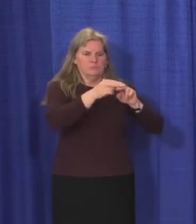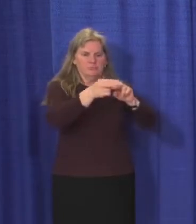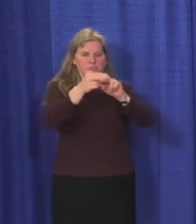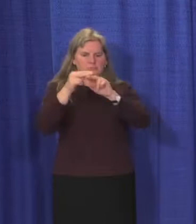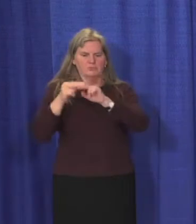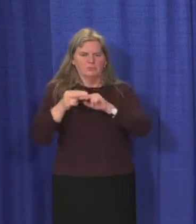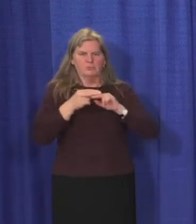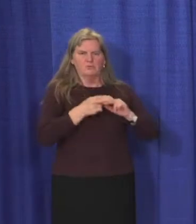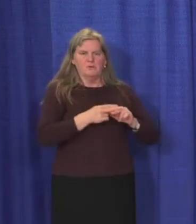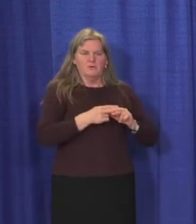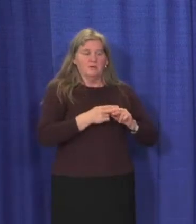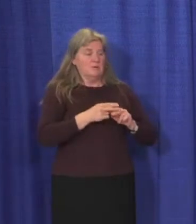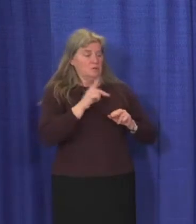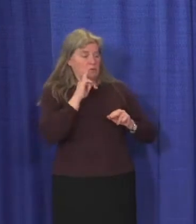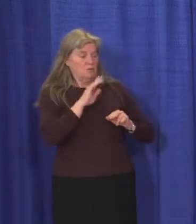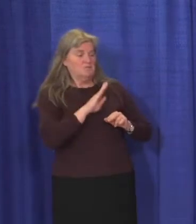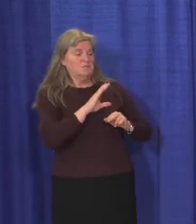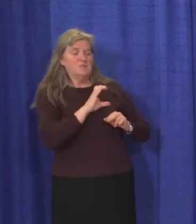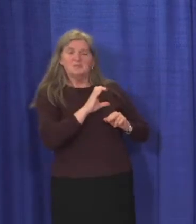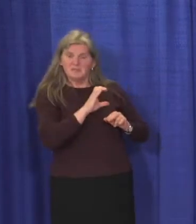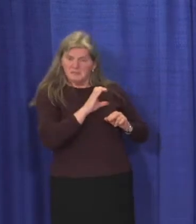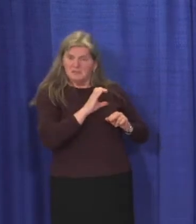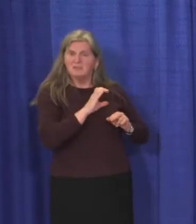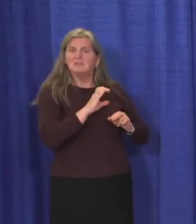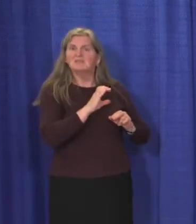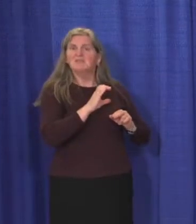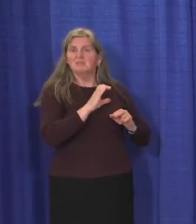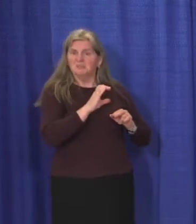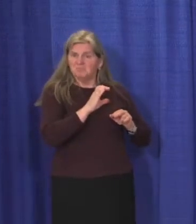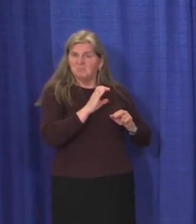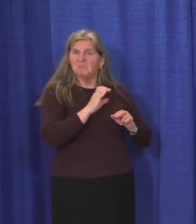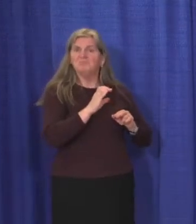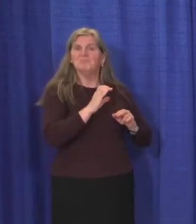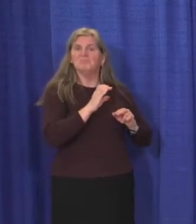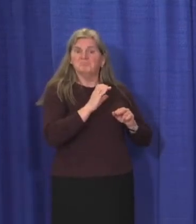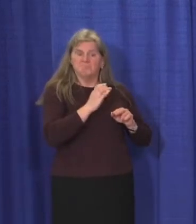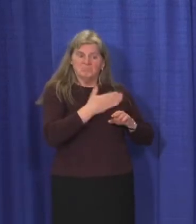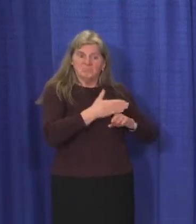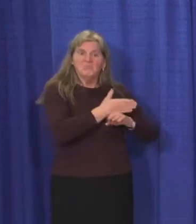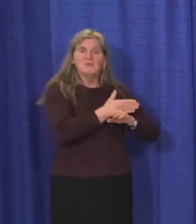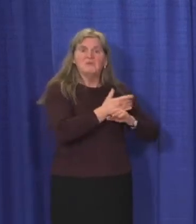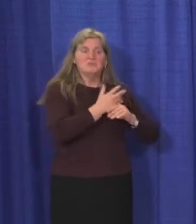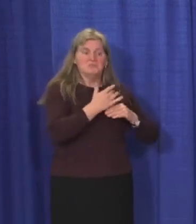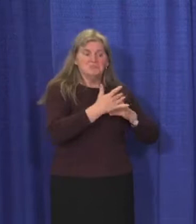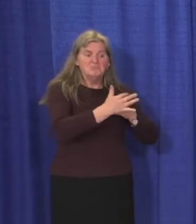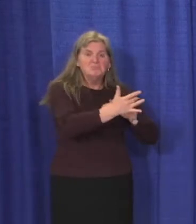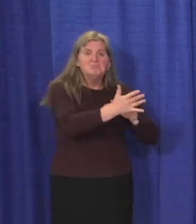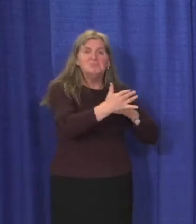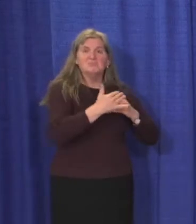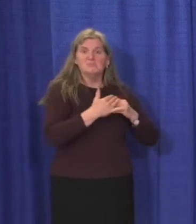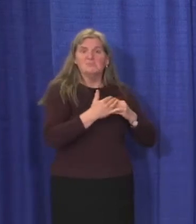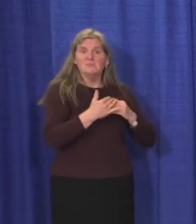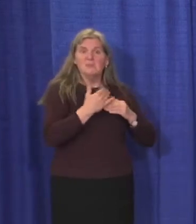BC is positioning itself very well and looking ahead to the coming weeks and as far as I